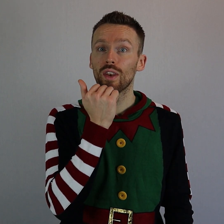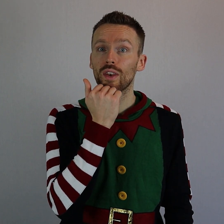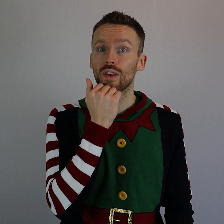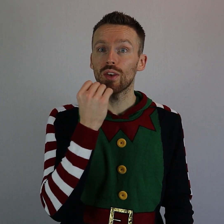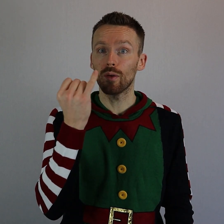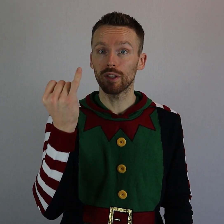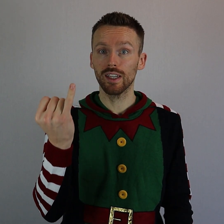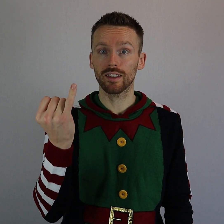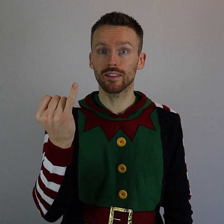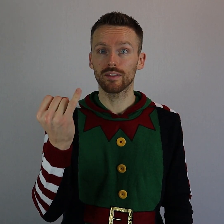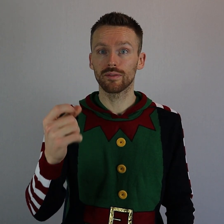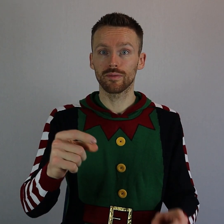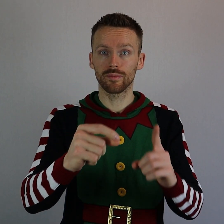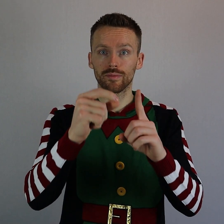number six